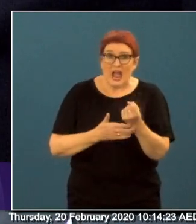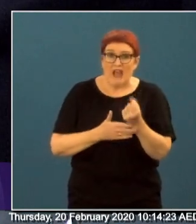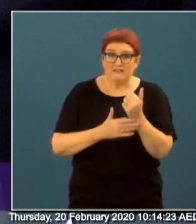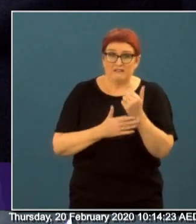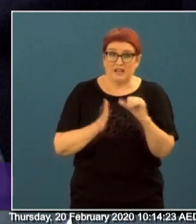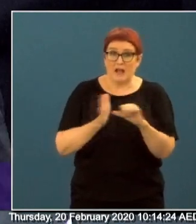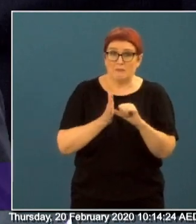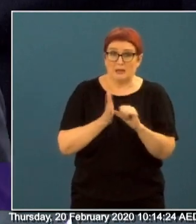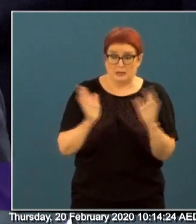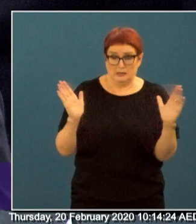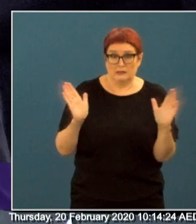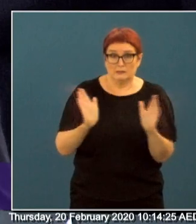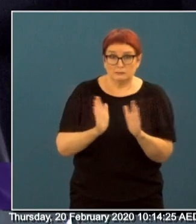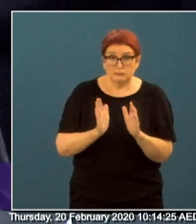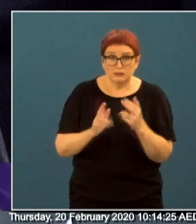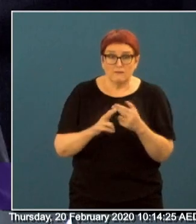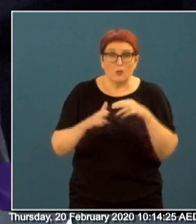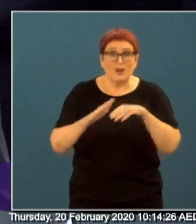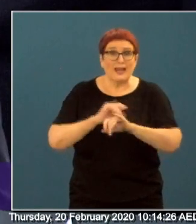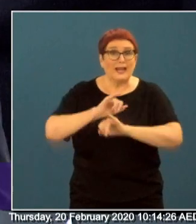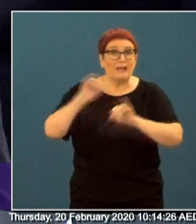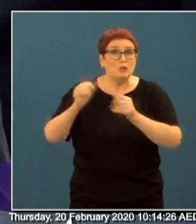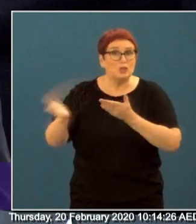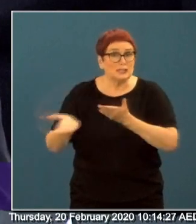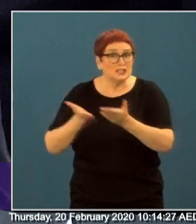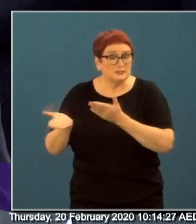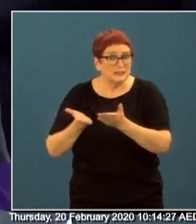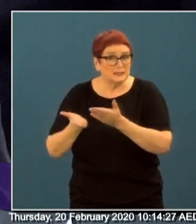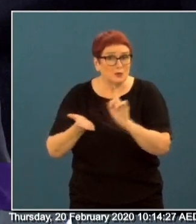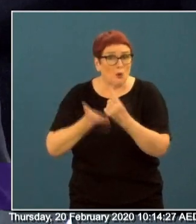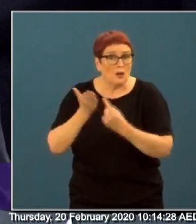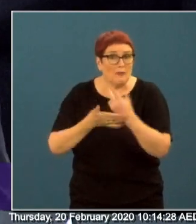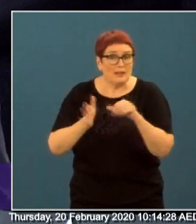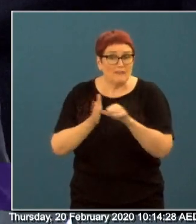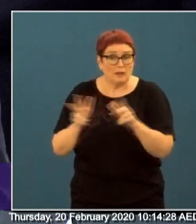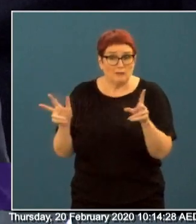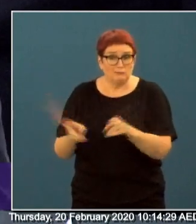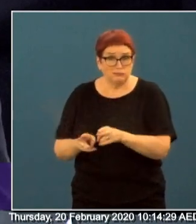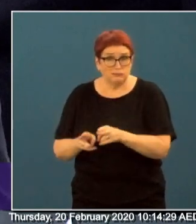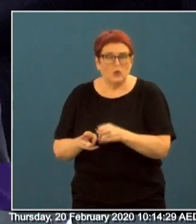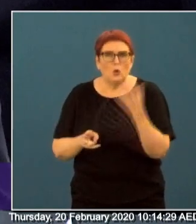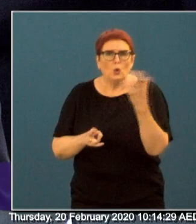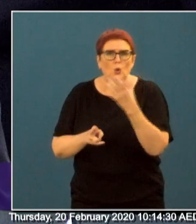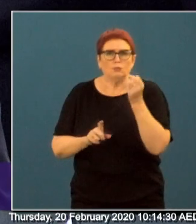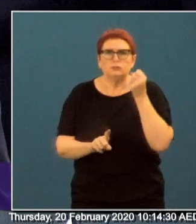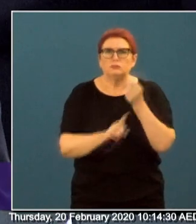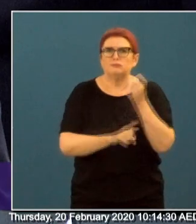on the availability of emergency services, that would have profound political repercussions.